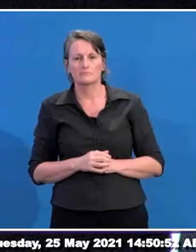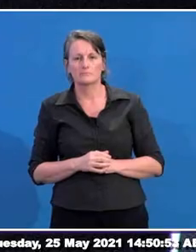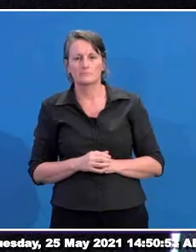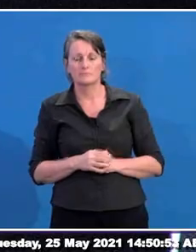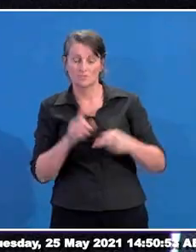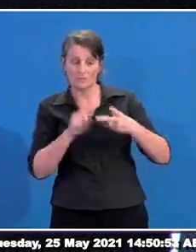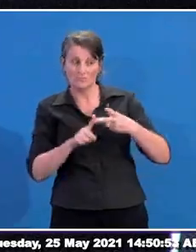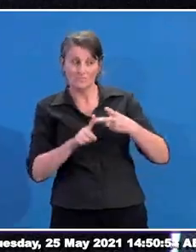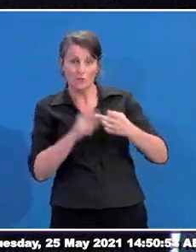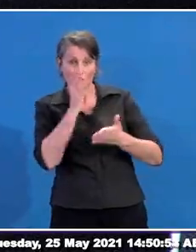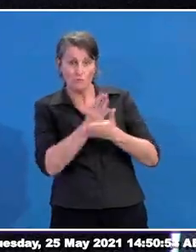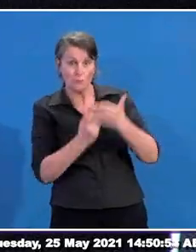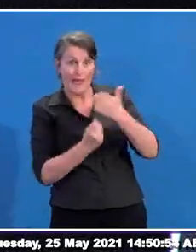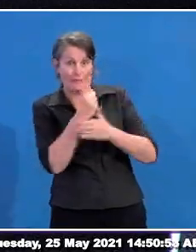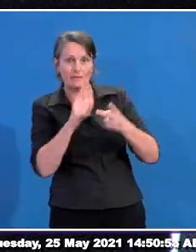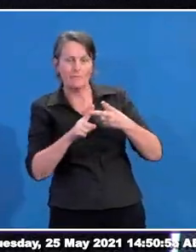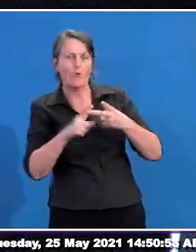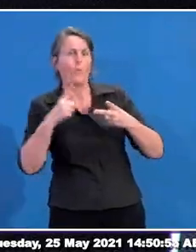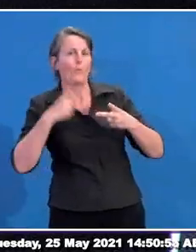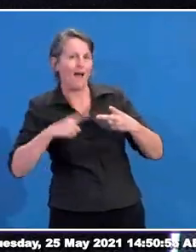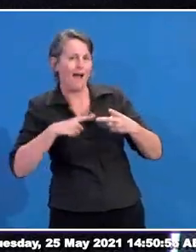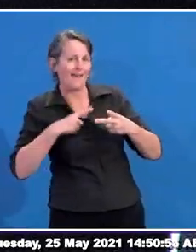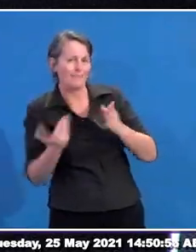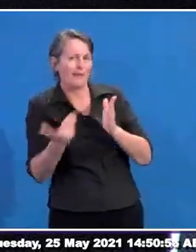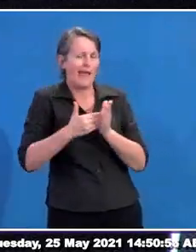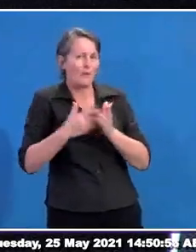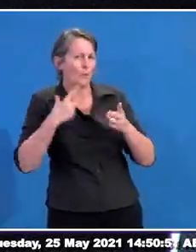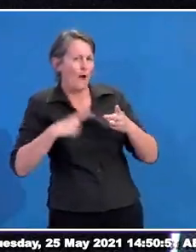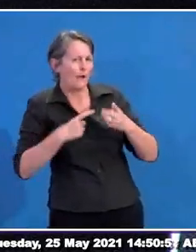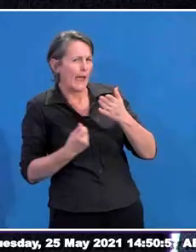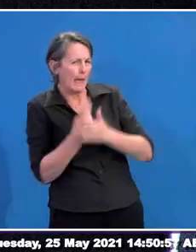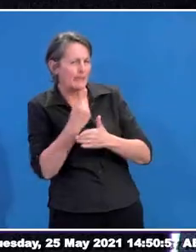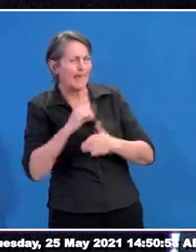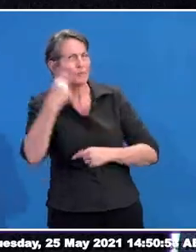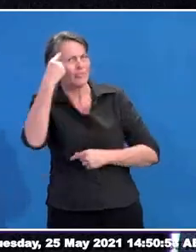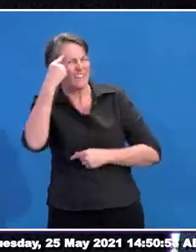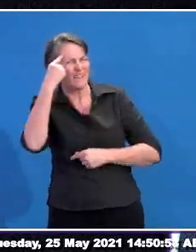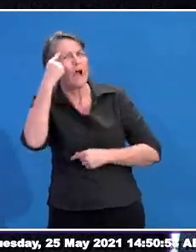it happened, there was a reason why it happened or there could be something that needs to be taken into consideration.